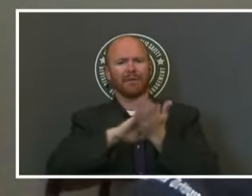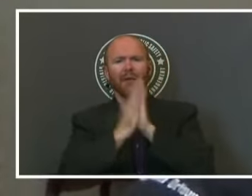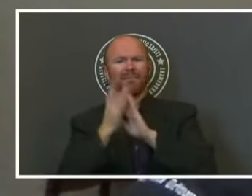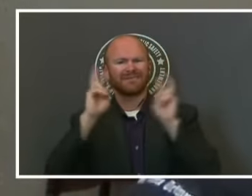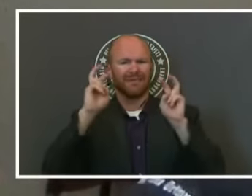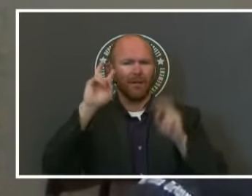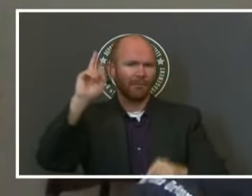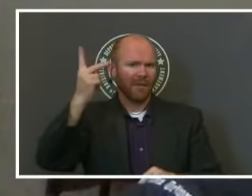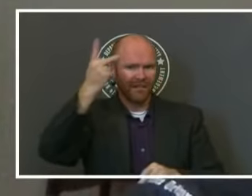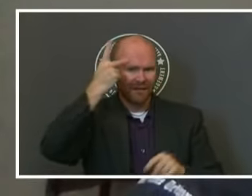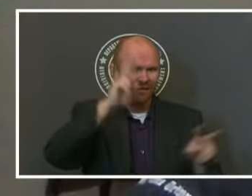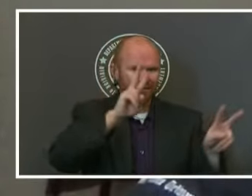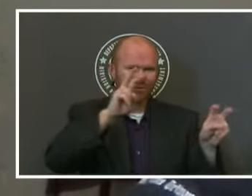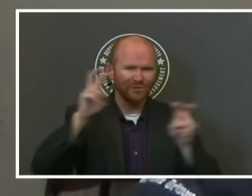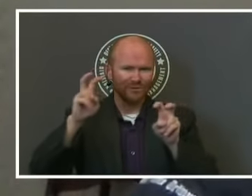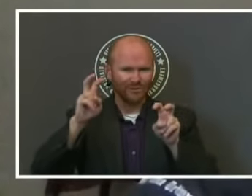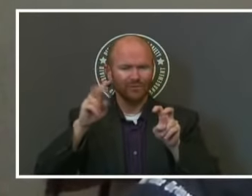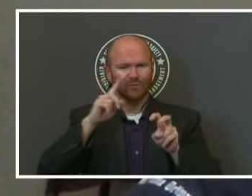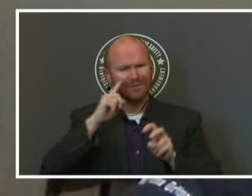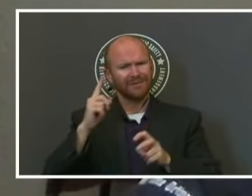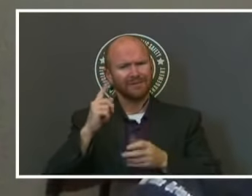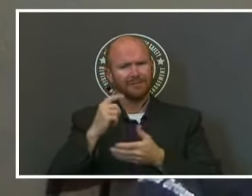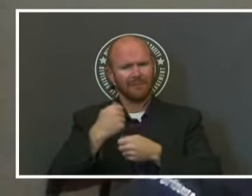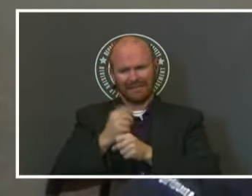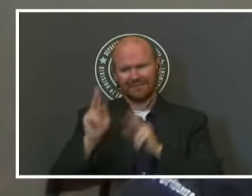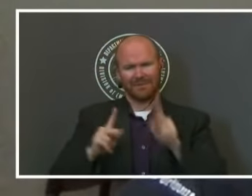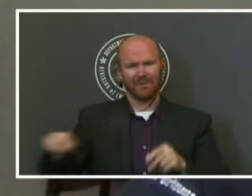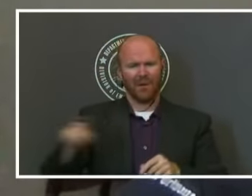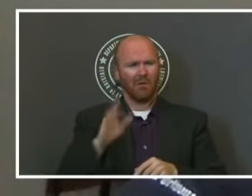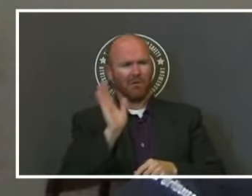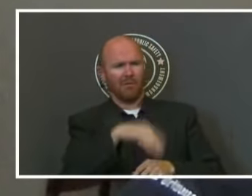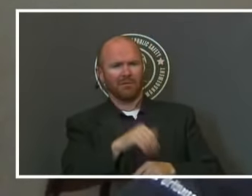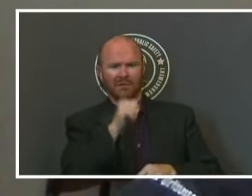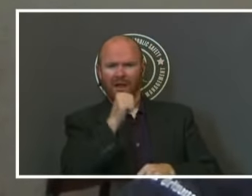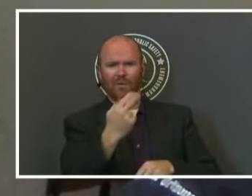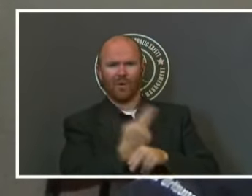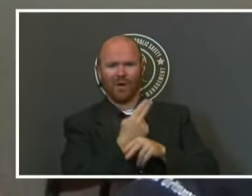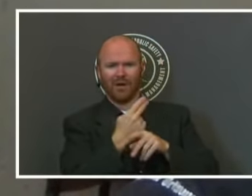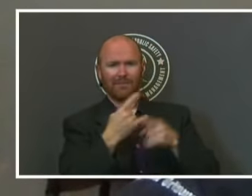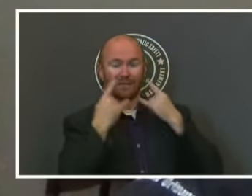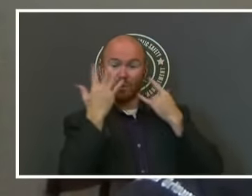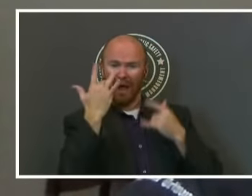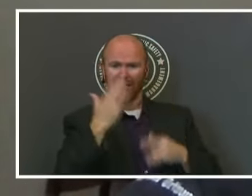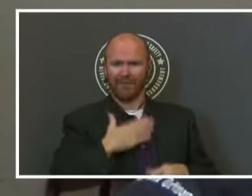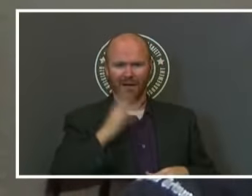inhibiting people from adopting